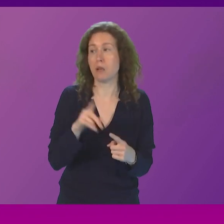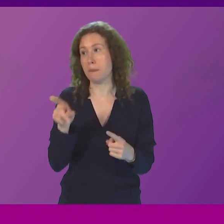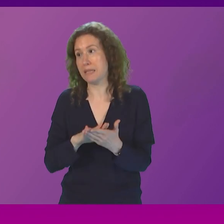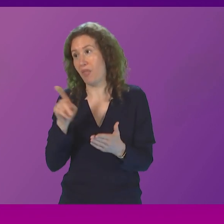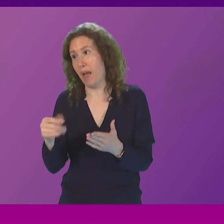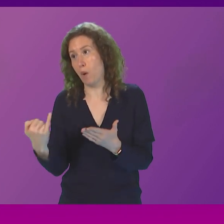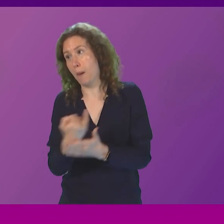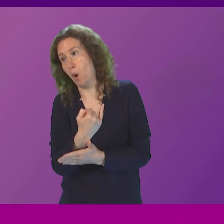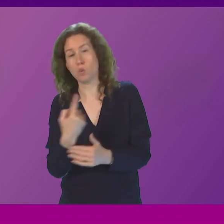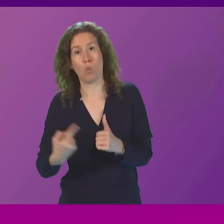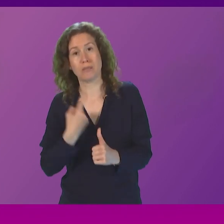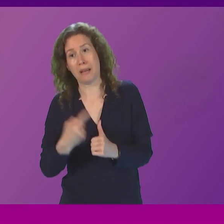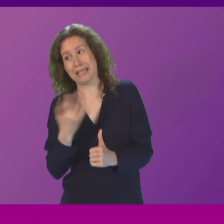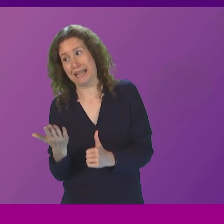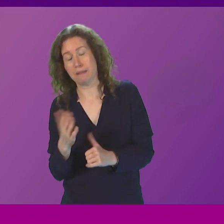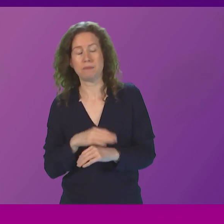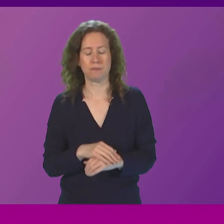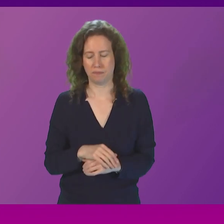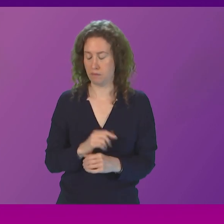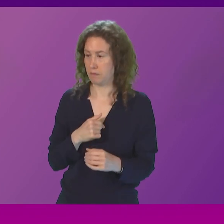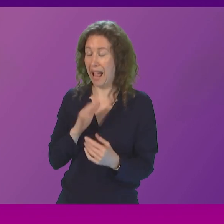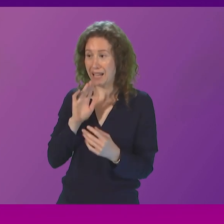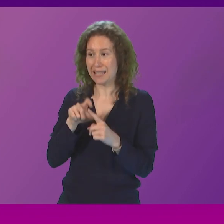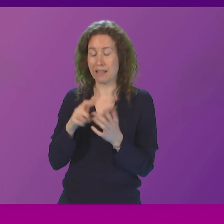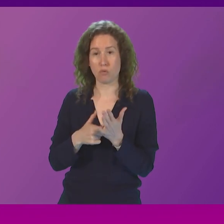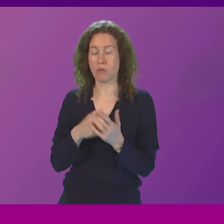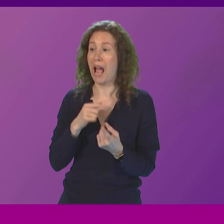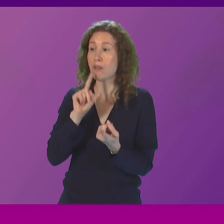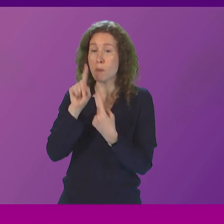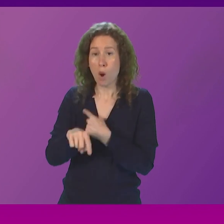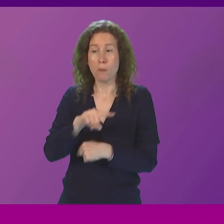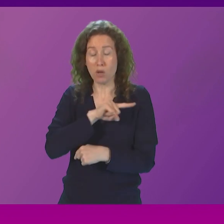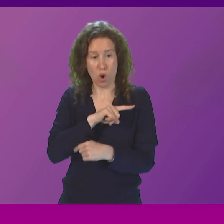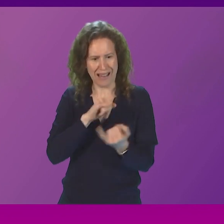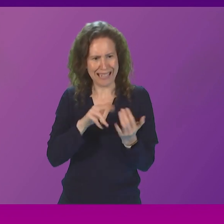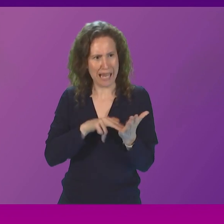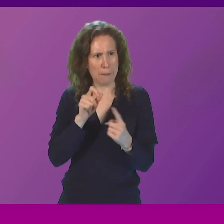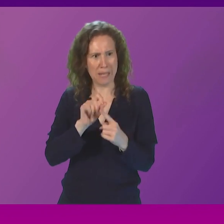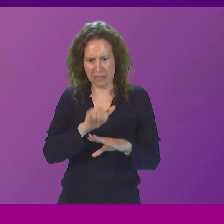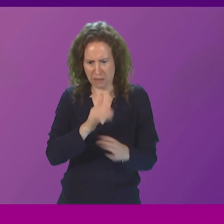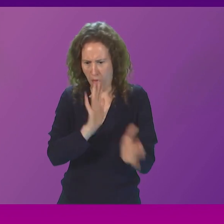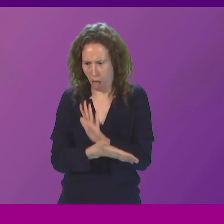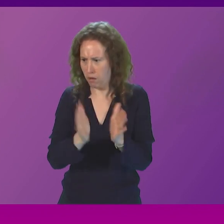I oppose the SNP making a shambolic mess of every one of the schemes that it brings in.